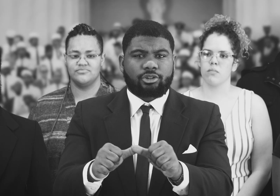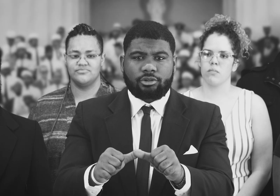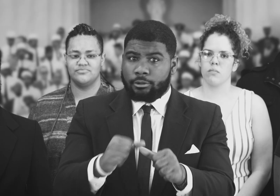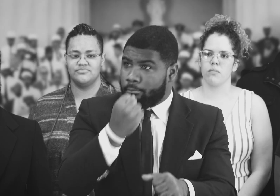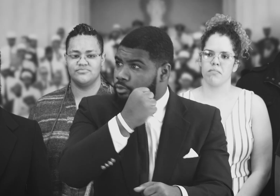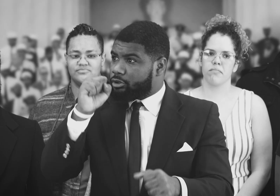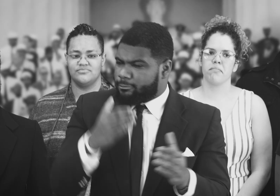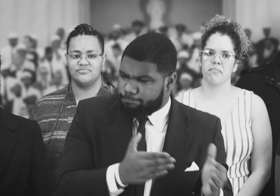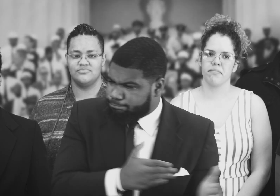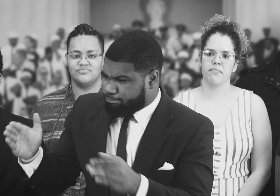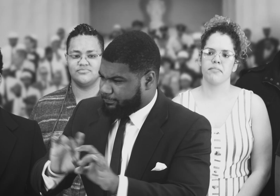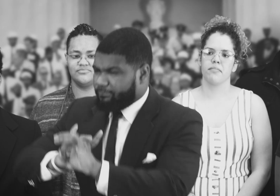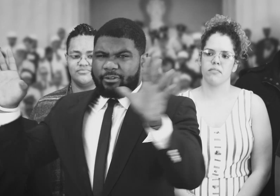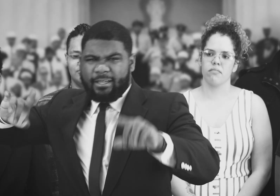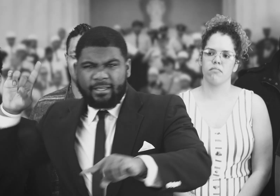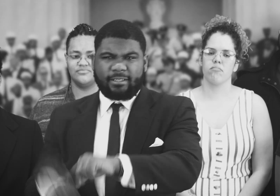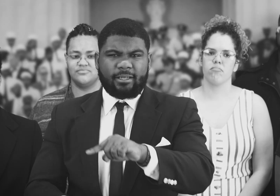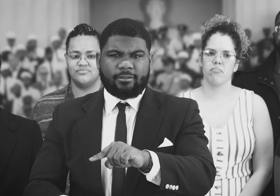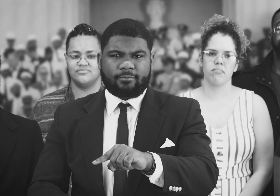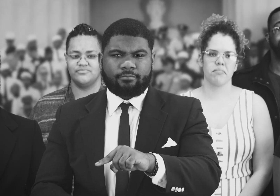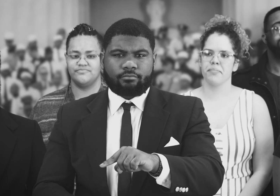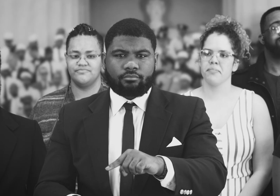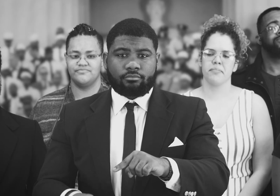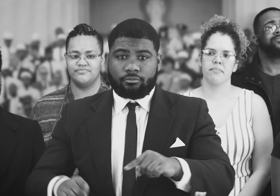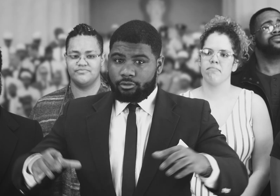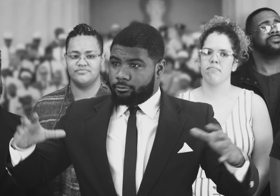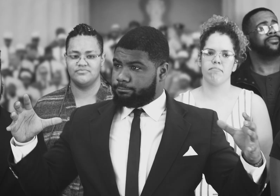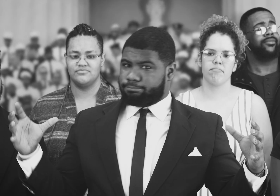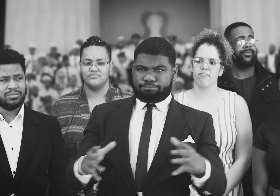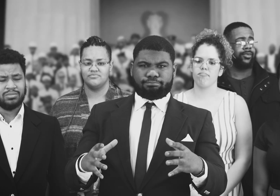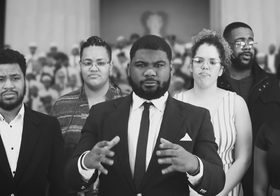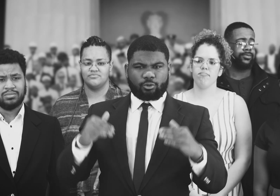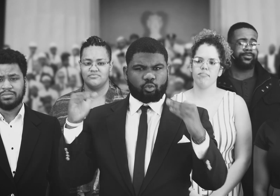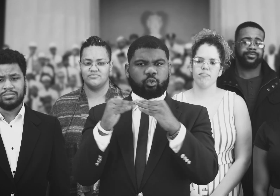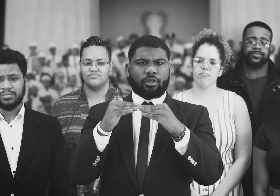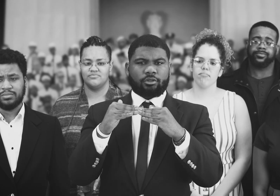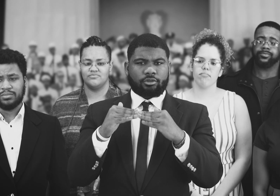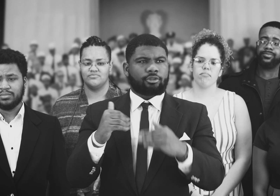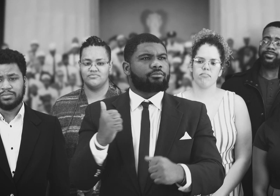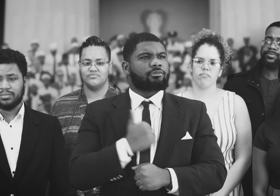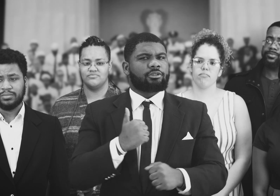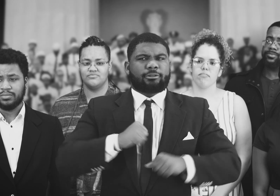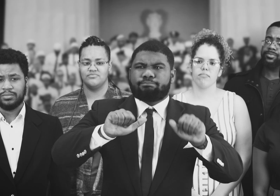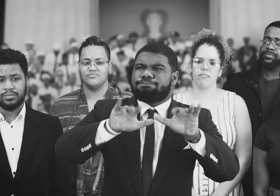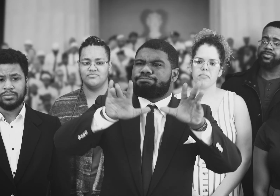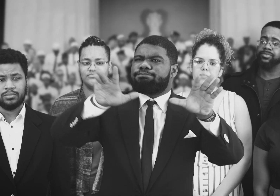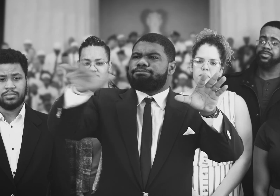We must not allow our creative protest to degenerate into physical violence. Again and again , we must rise to the majestic heights of meeting physical force with soul force.